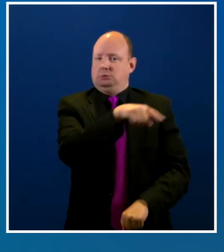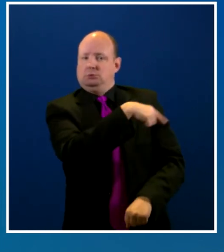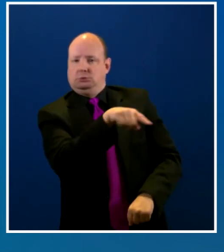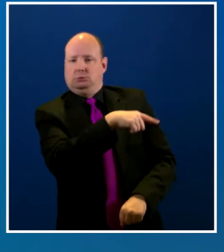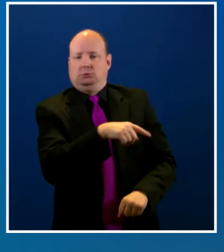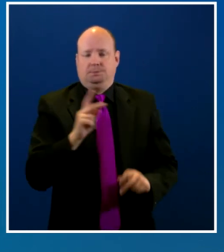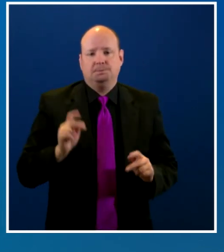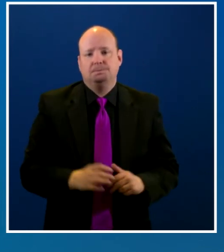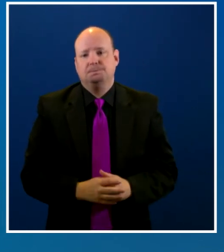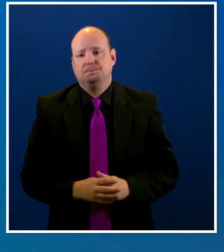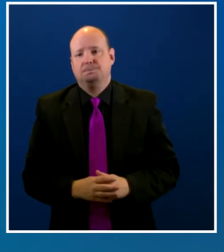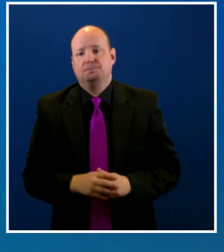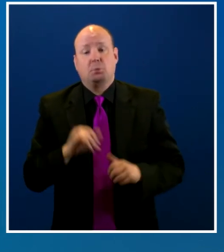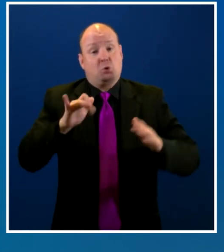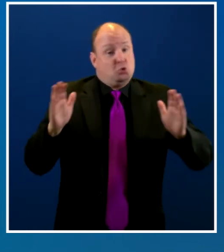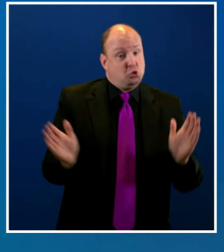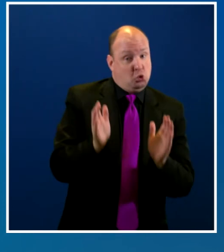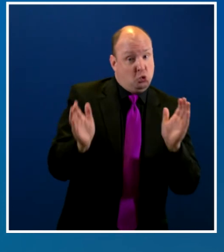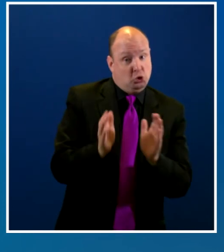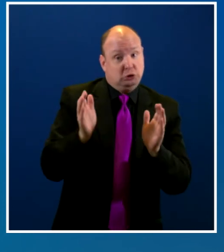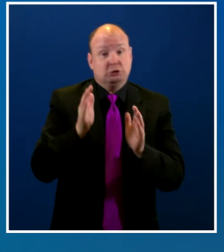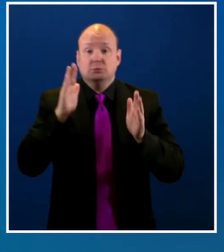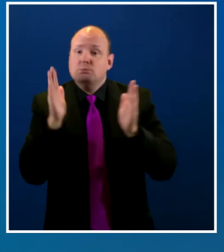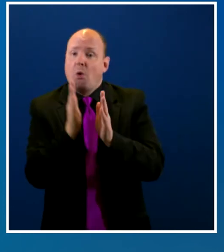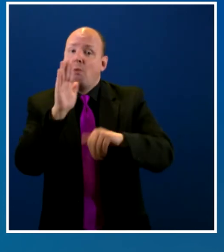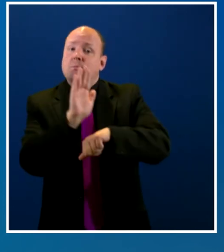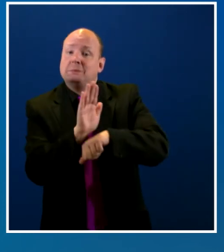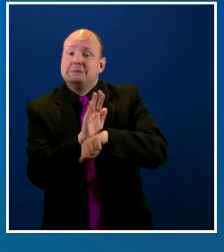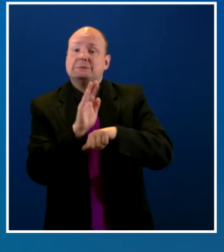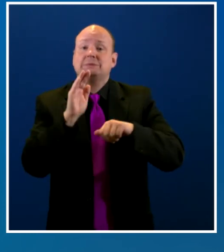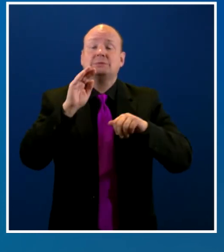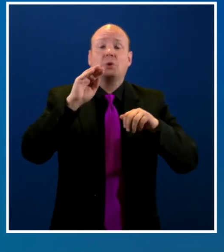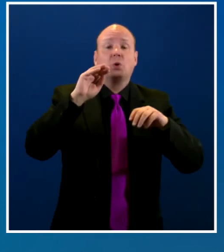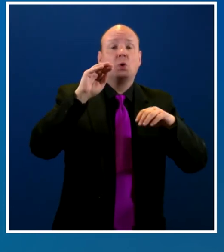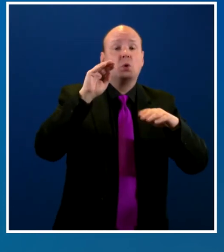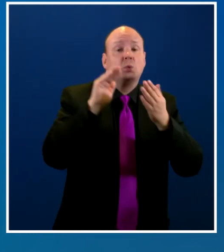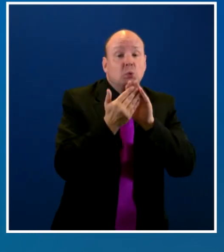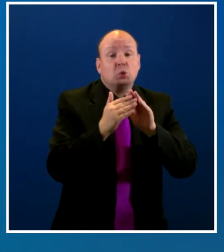I encourage our small business community to take advantage of the city's small business assistance.